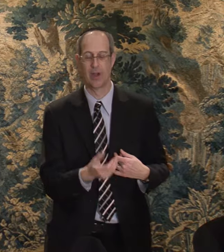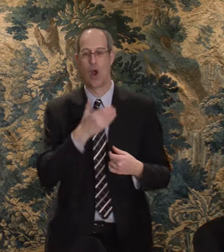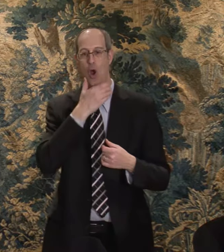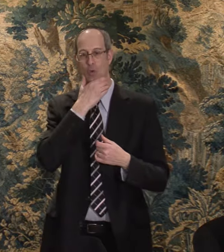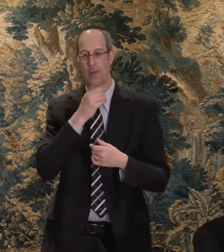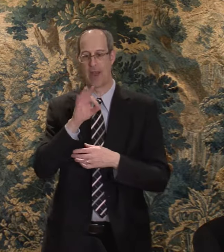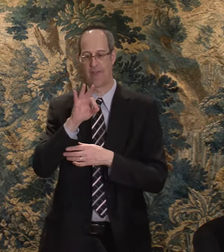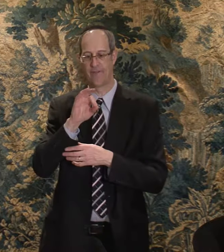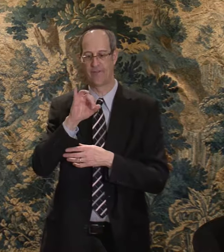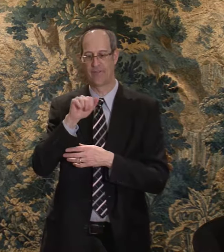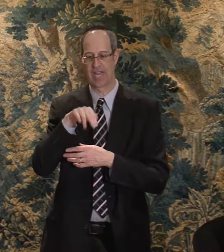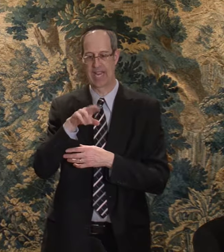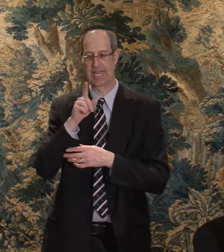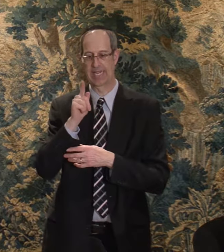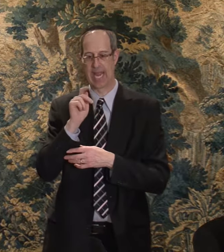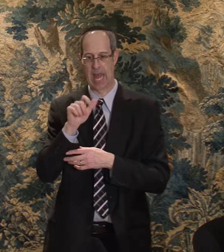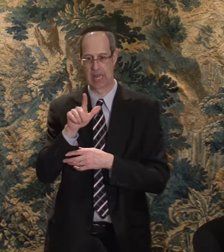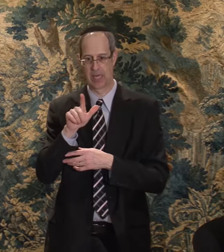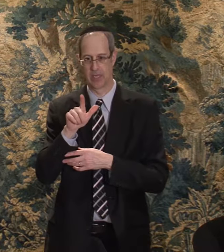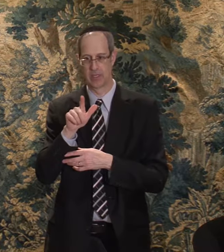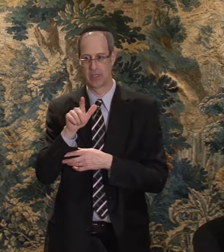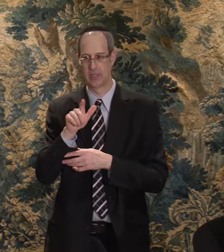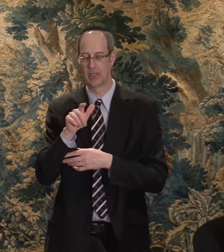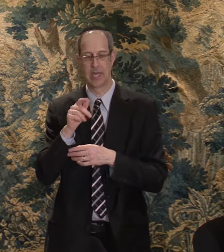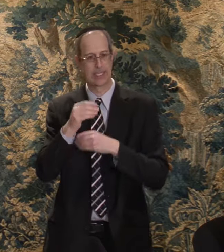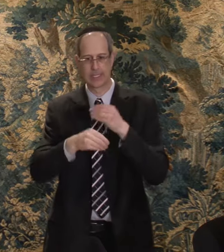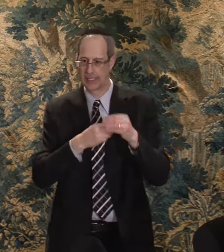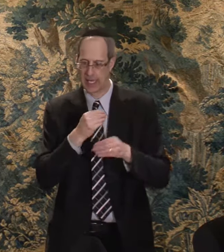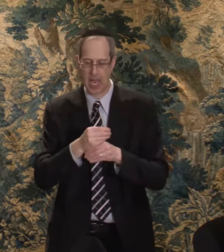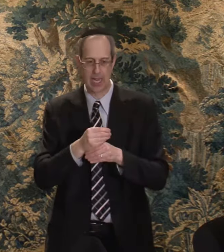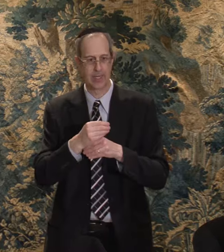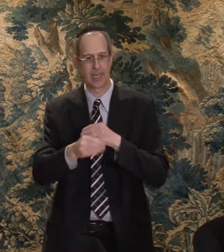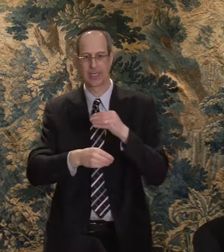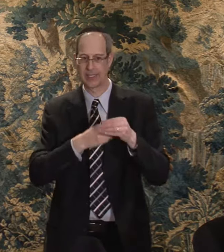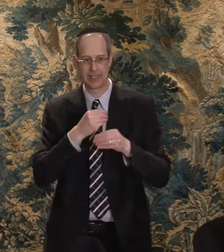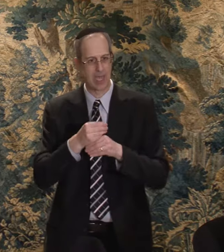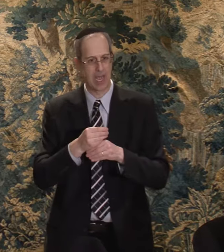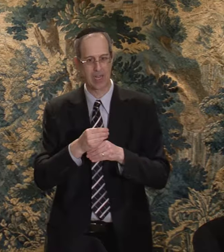all right the most beloved and the kindest every time I started crying